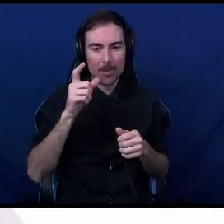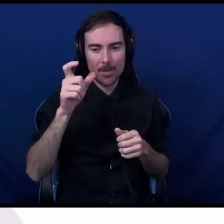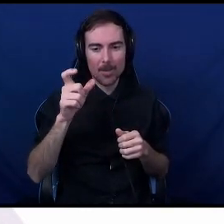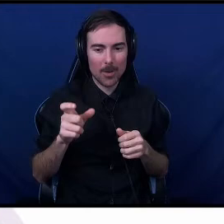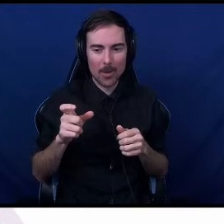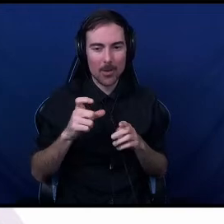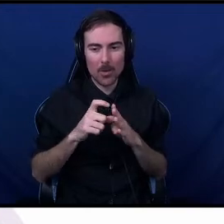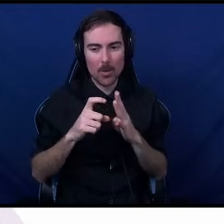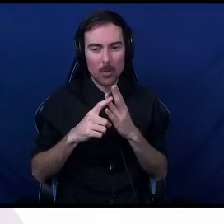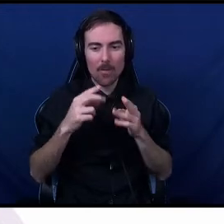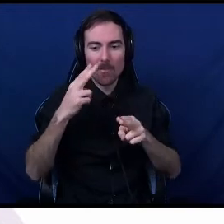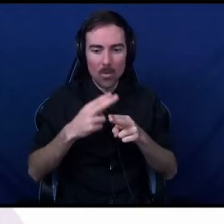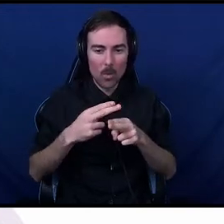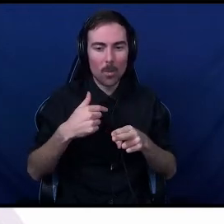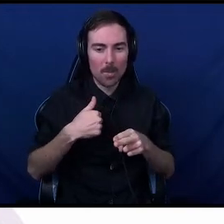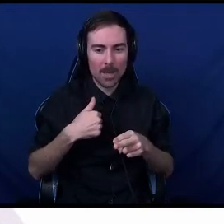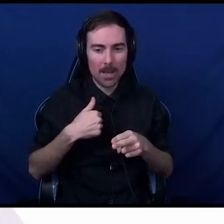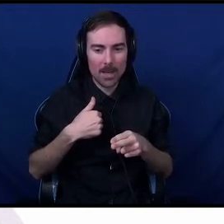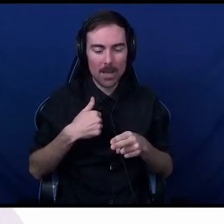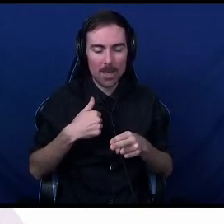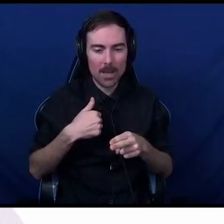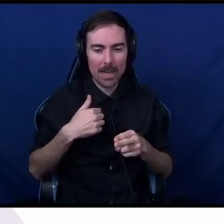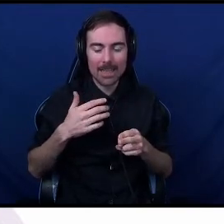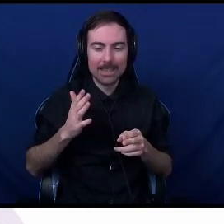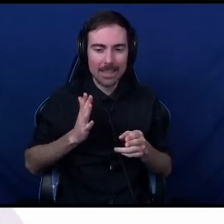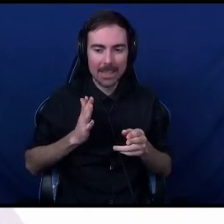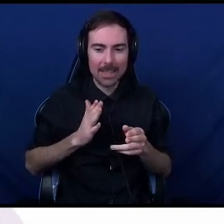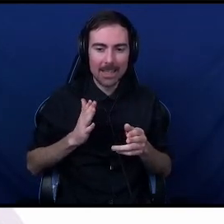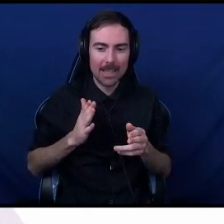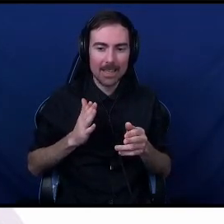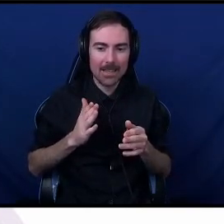be able to do it myself, right. And that's why like, I think